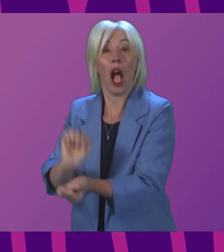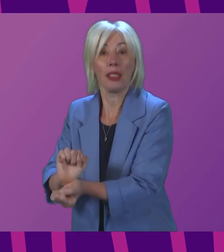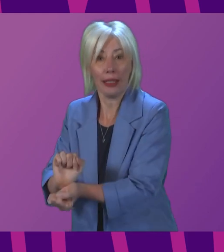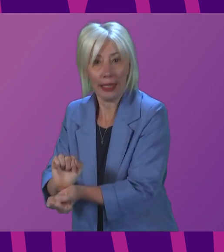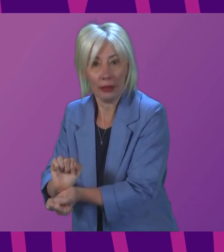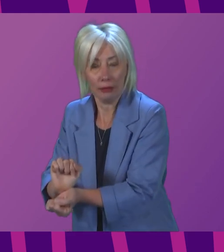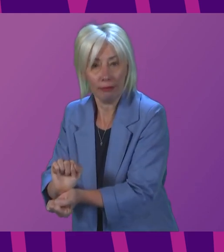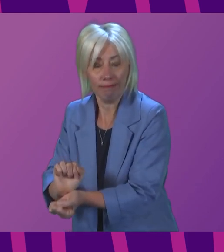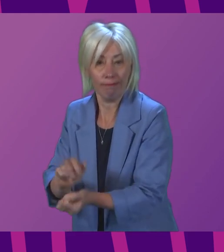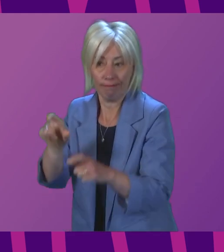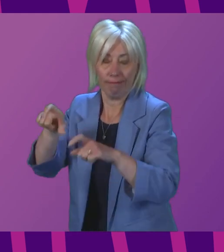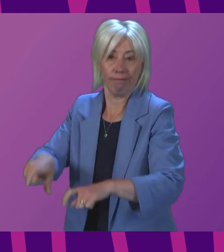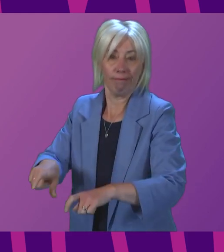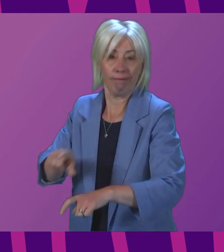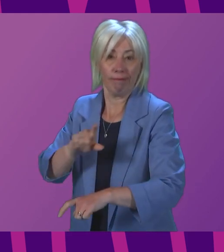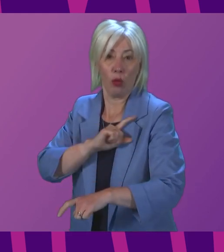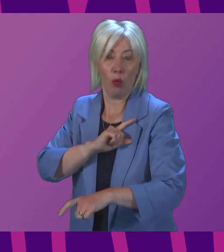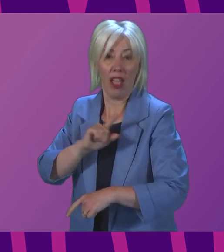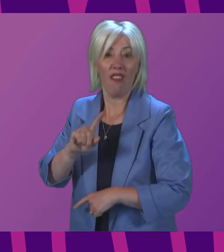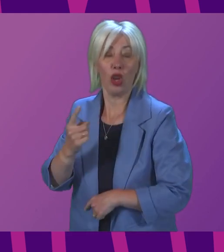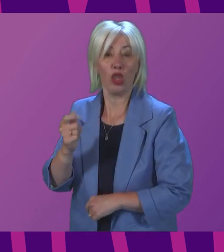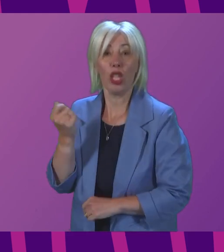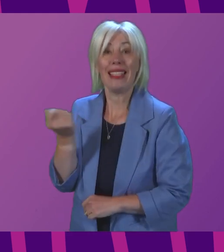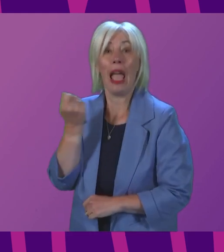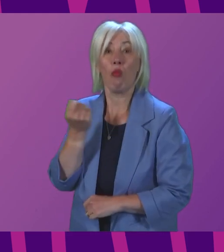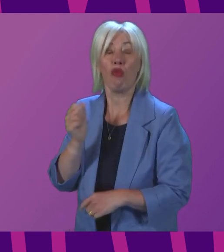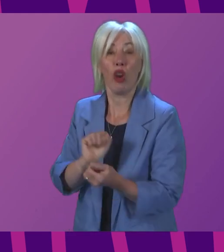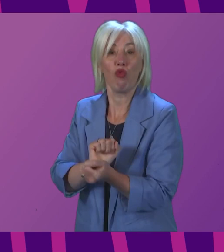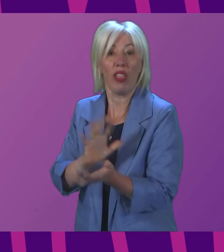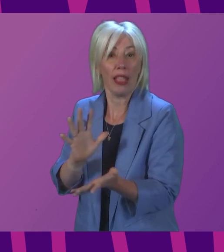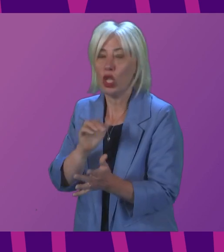speak, because, of course, first grant of temporary release is not final release, but